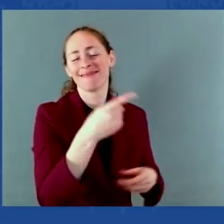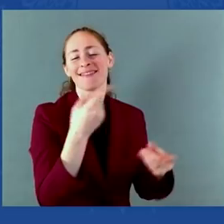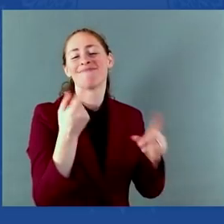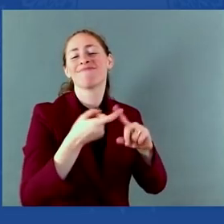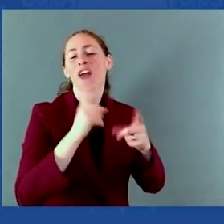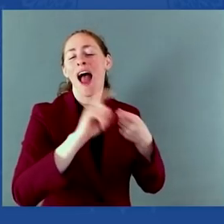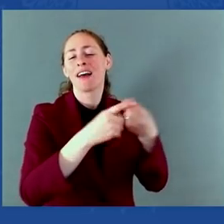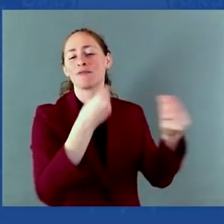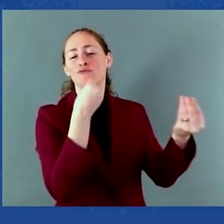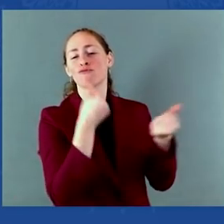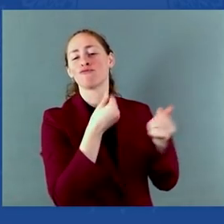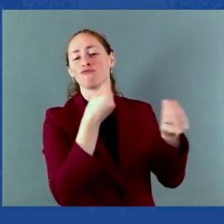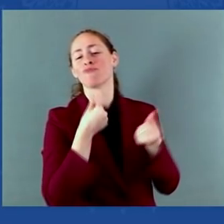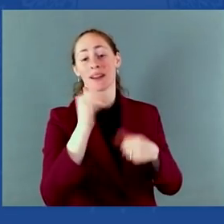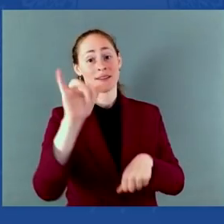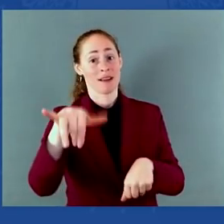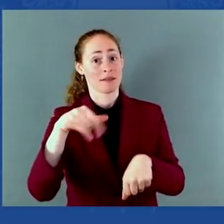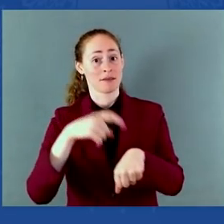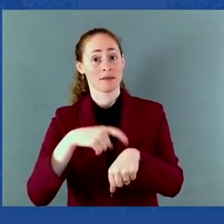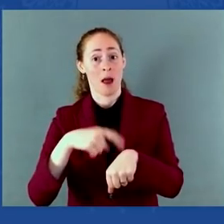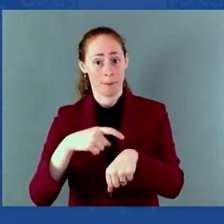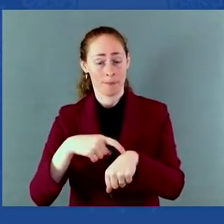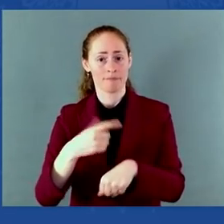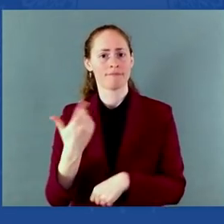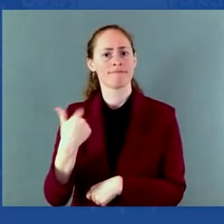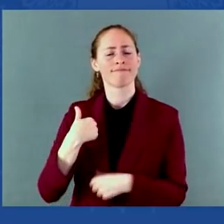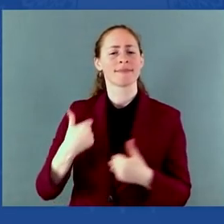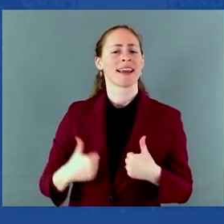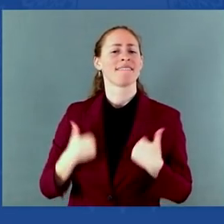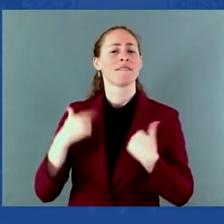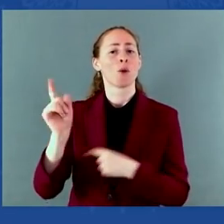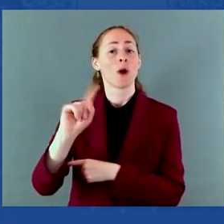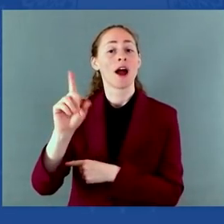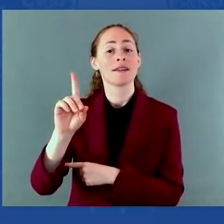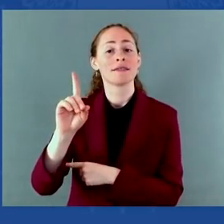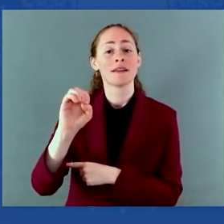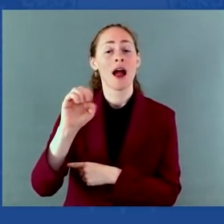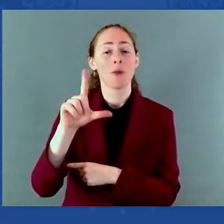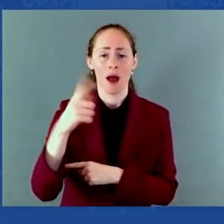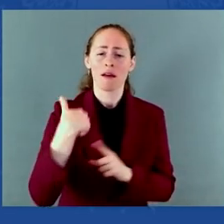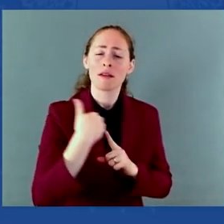back to Washington every single day -- 260 miles a day. And I'd ride home and I'd look out the window --